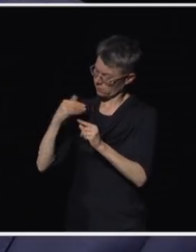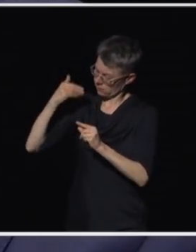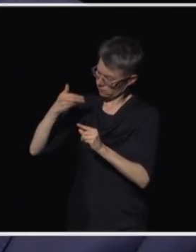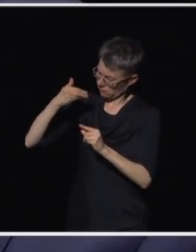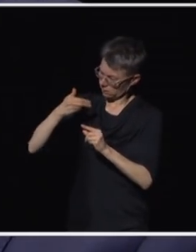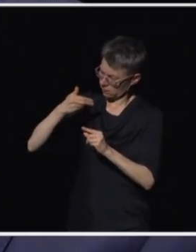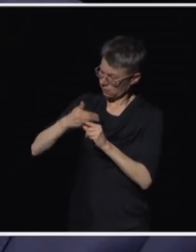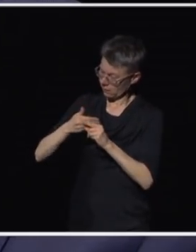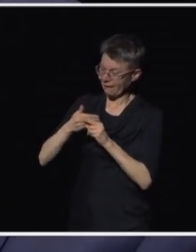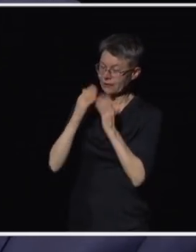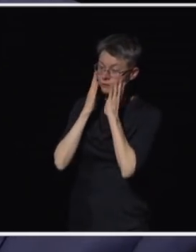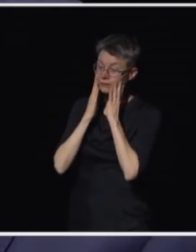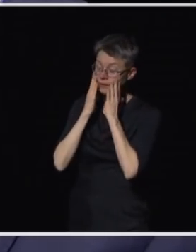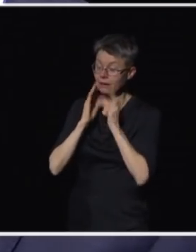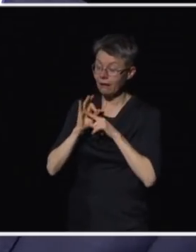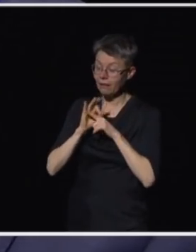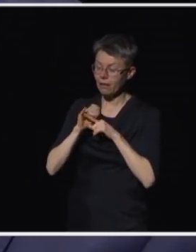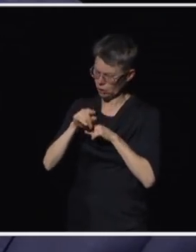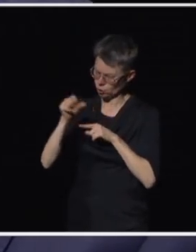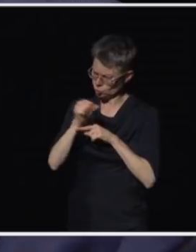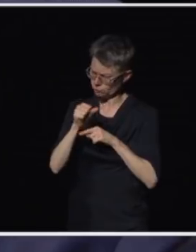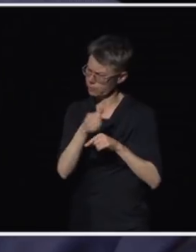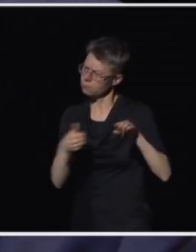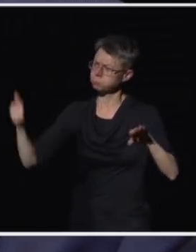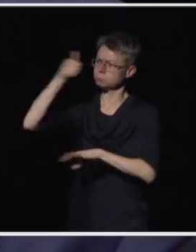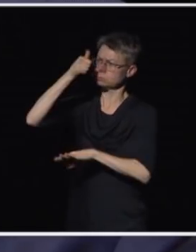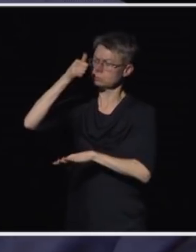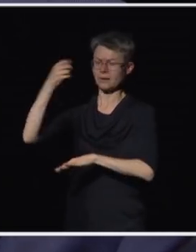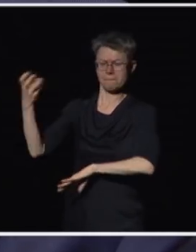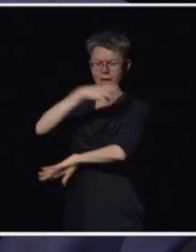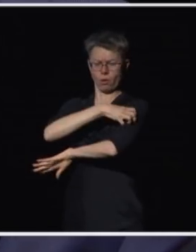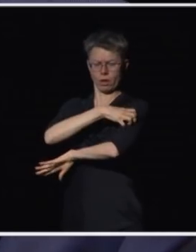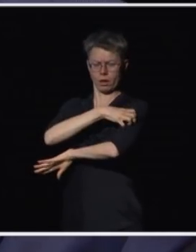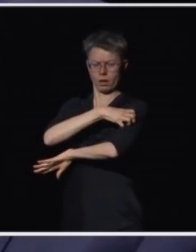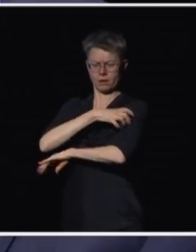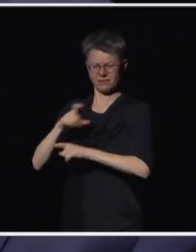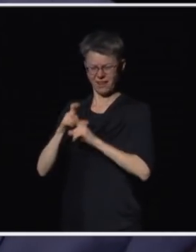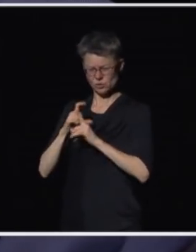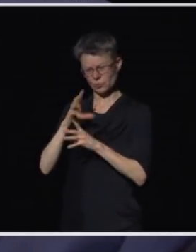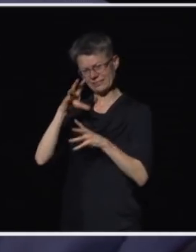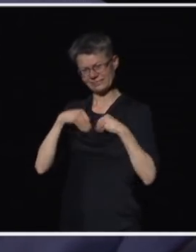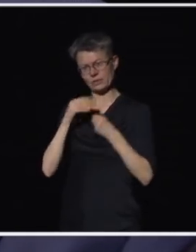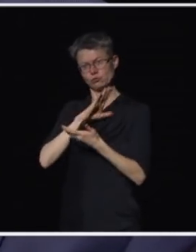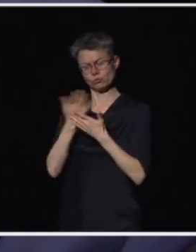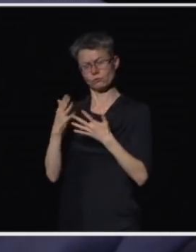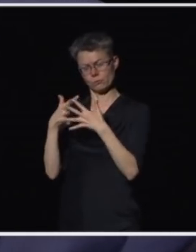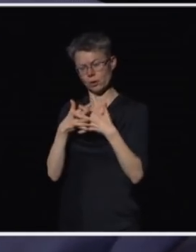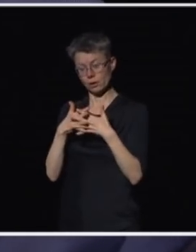skin complexion to be in power. It's hard to accept that that's true of our country despite the fact that, you know, if you look at the history, it should be true.